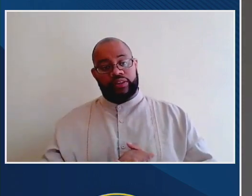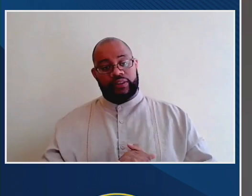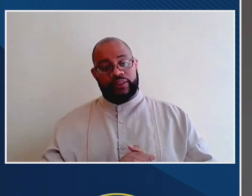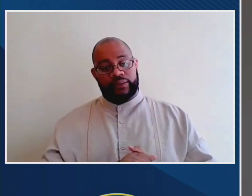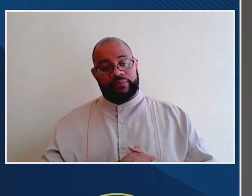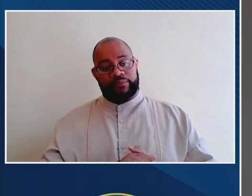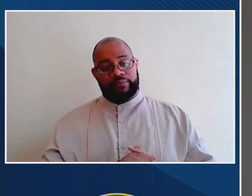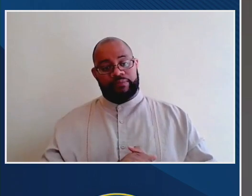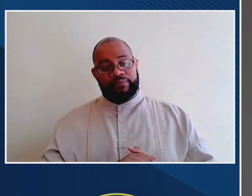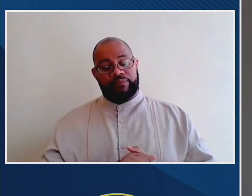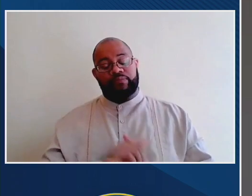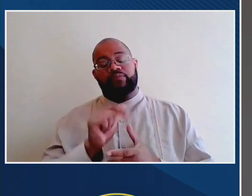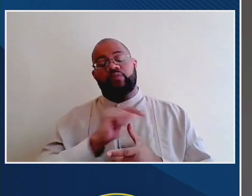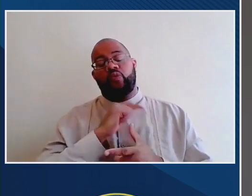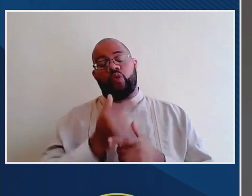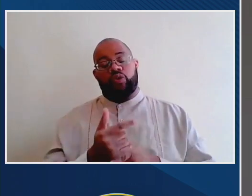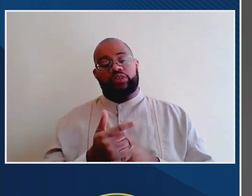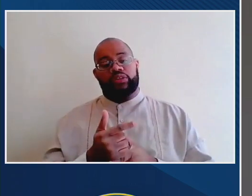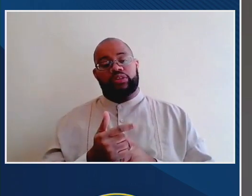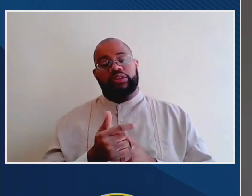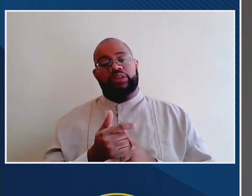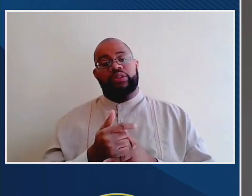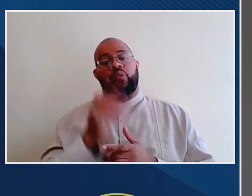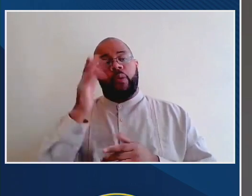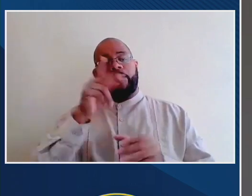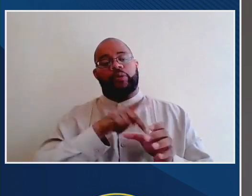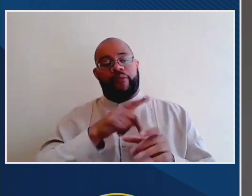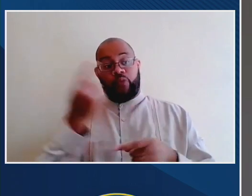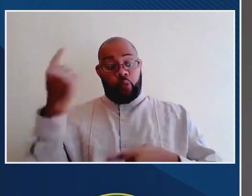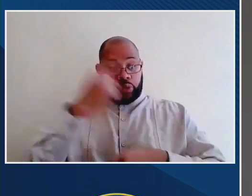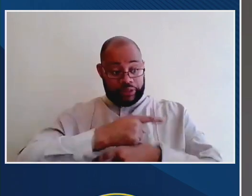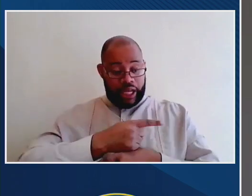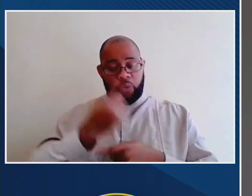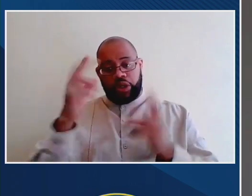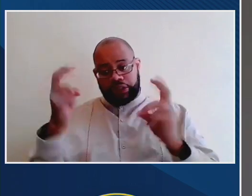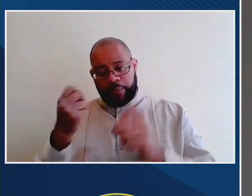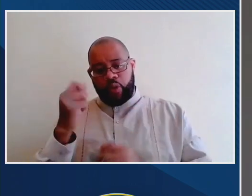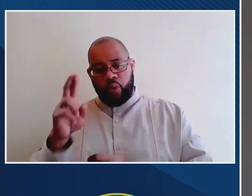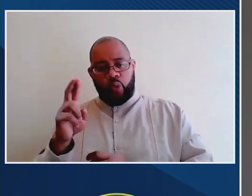an alternate will participate for a day, a topic, or speak on a sub topic.